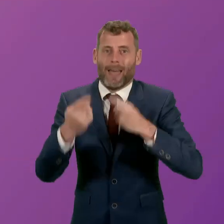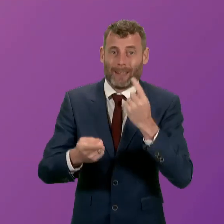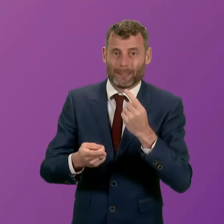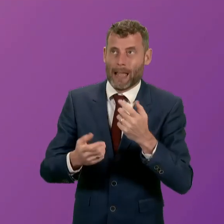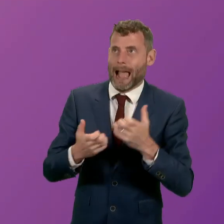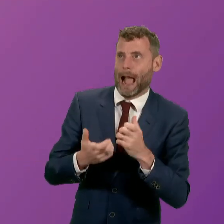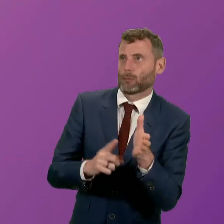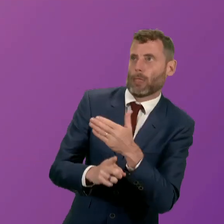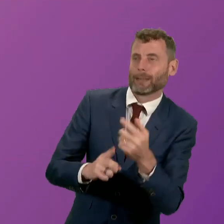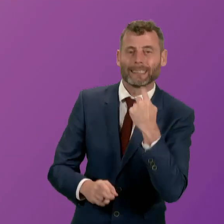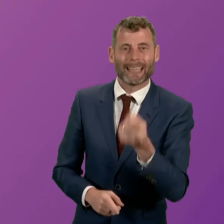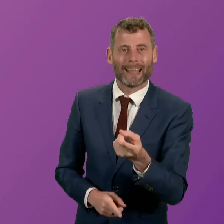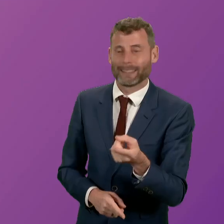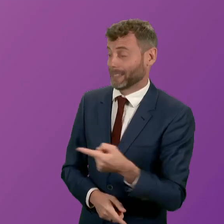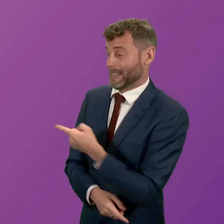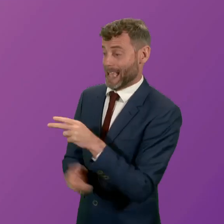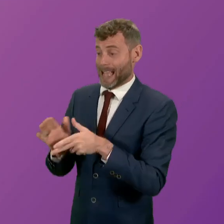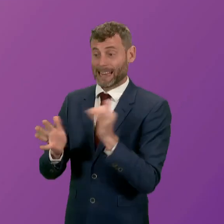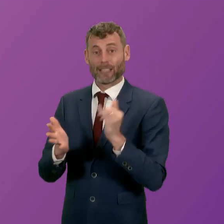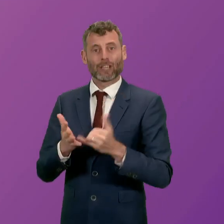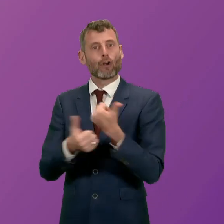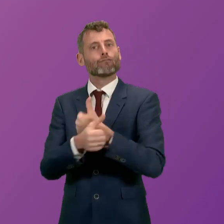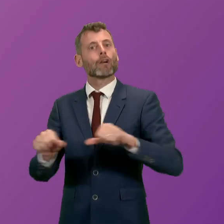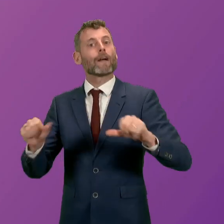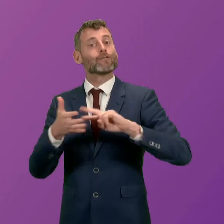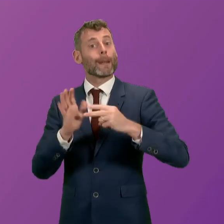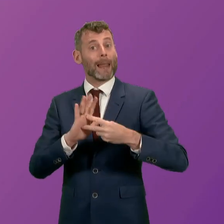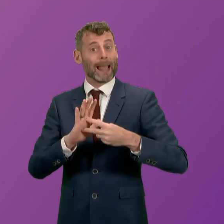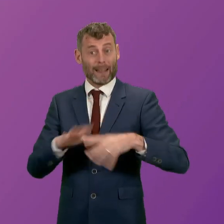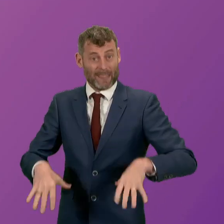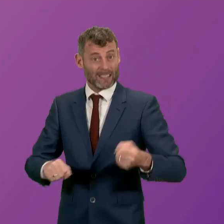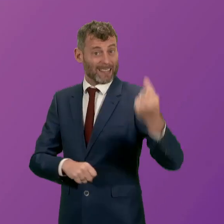an NHS recovery plan, which it claimed would